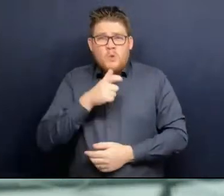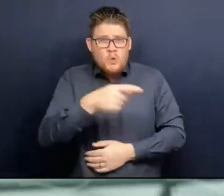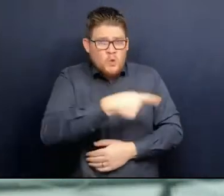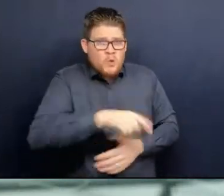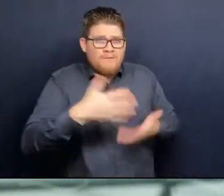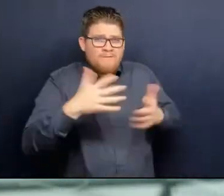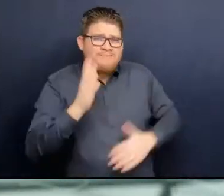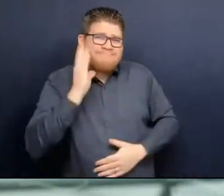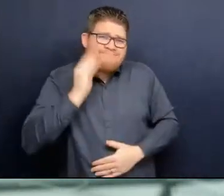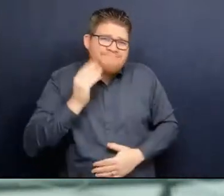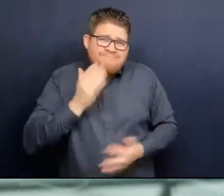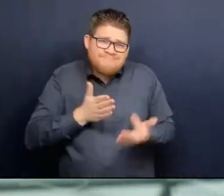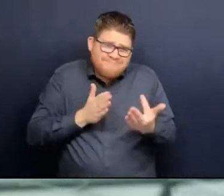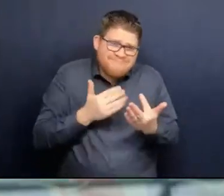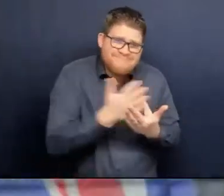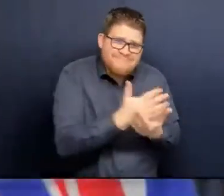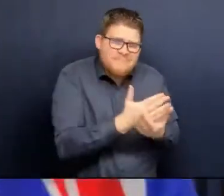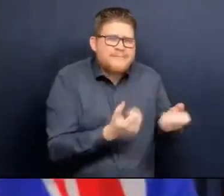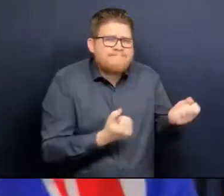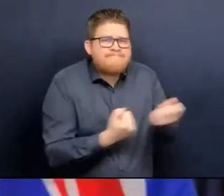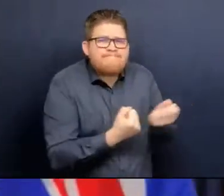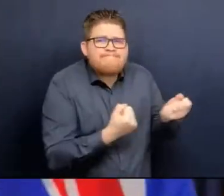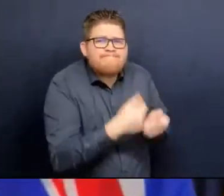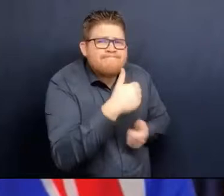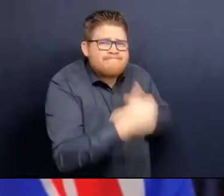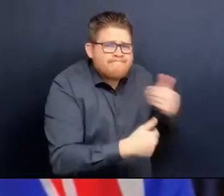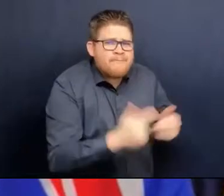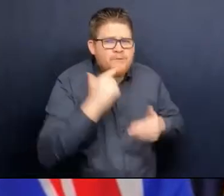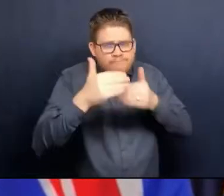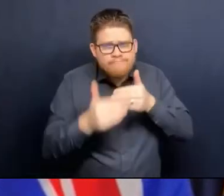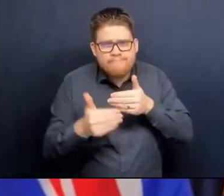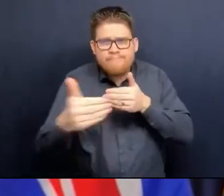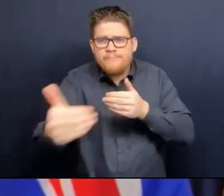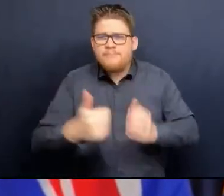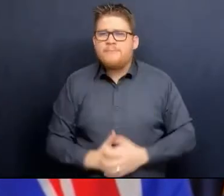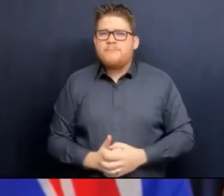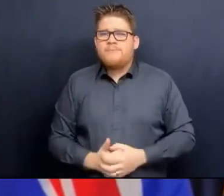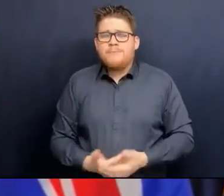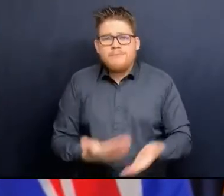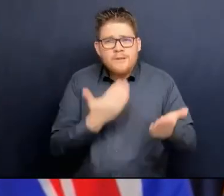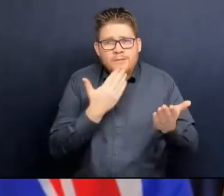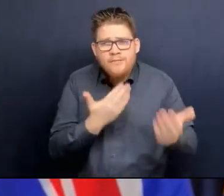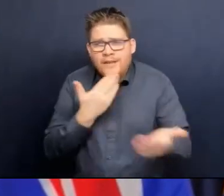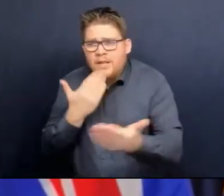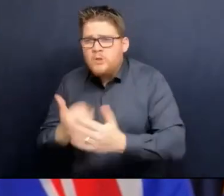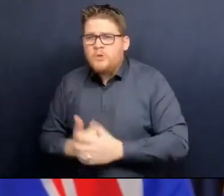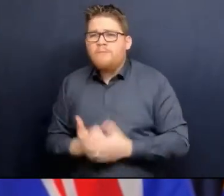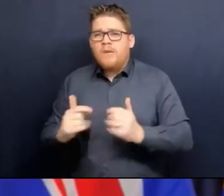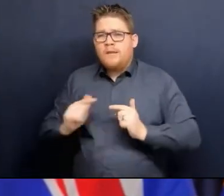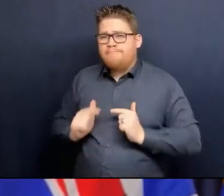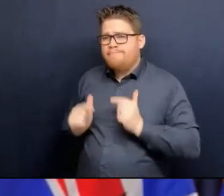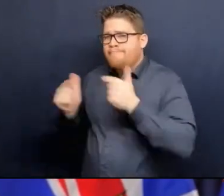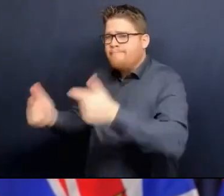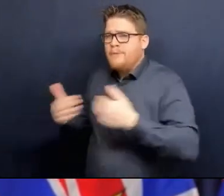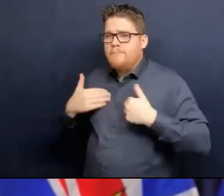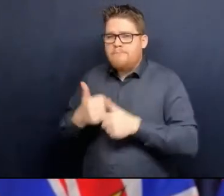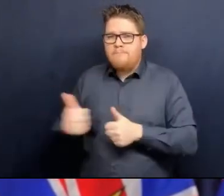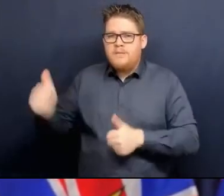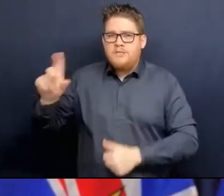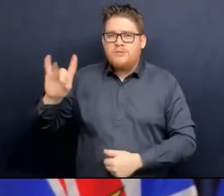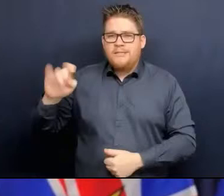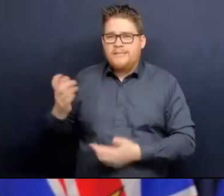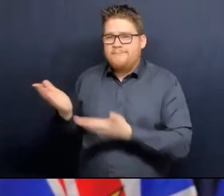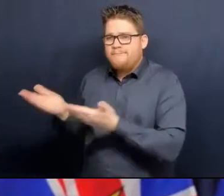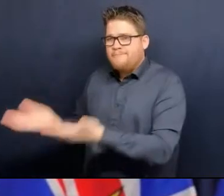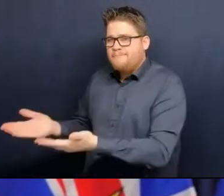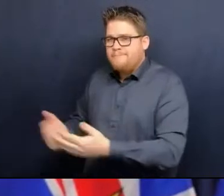through this storm together.